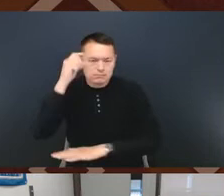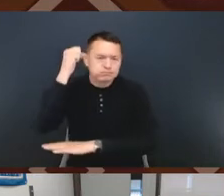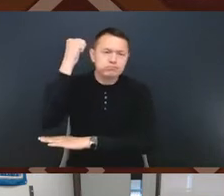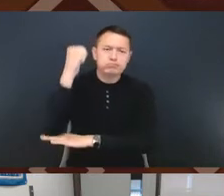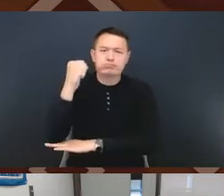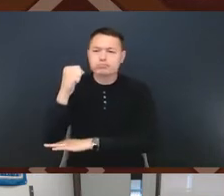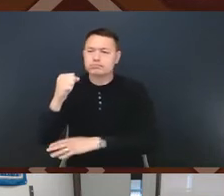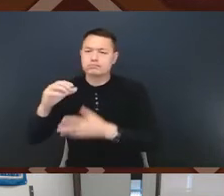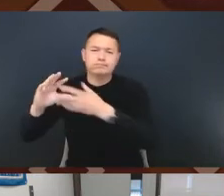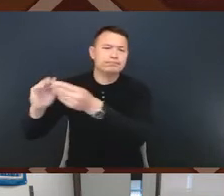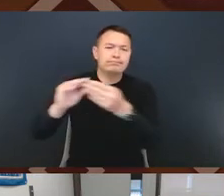and got together and protested